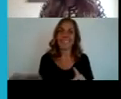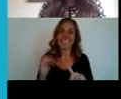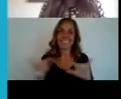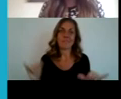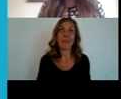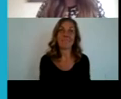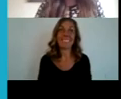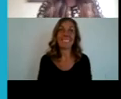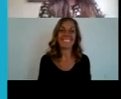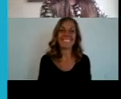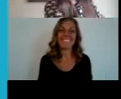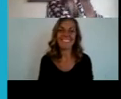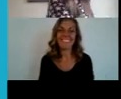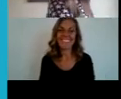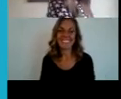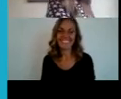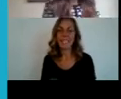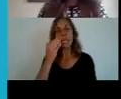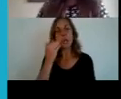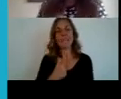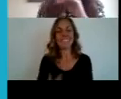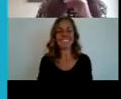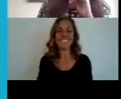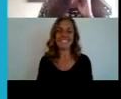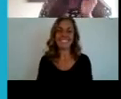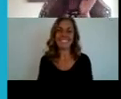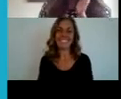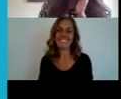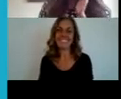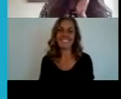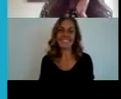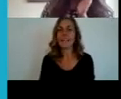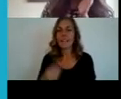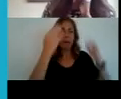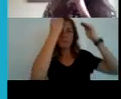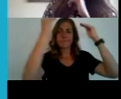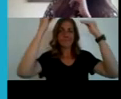You have no idea how many no, idea how many hats I'm wearing right now.